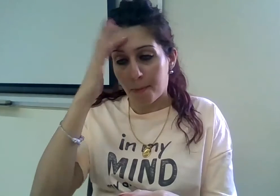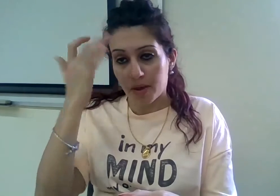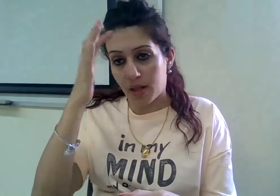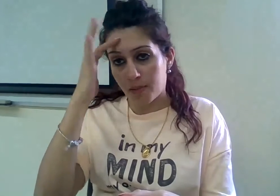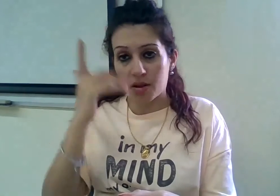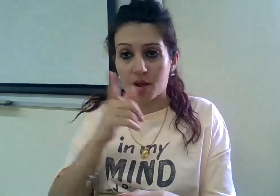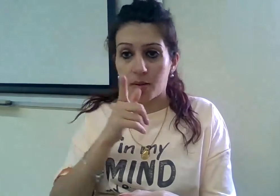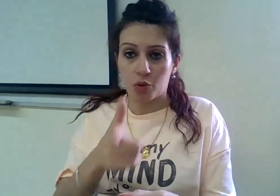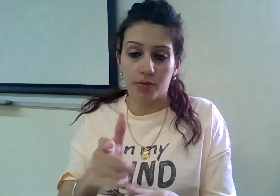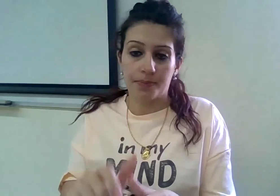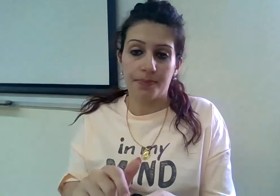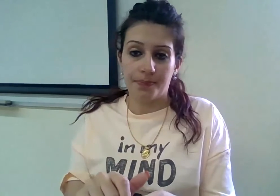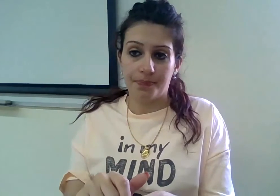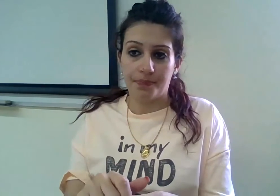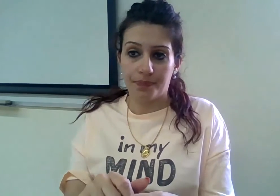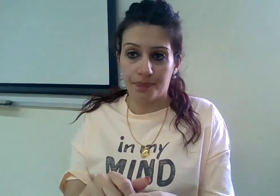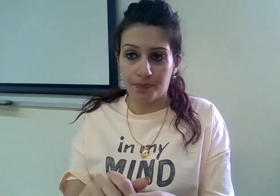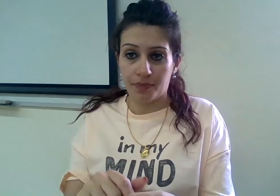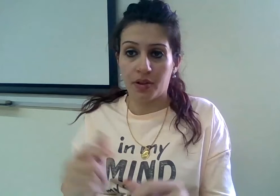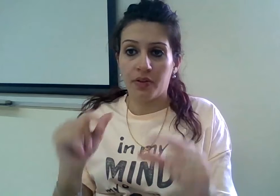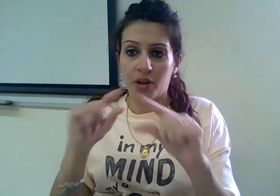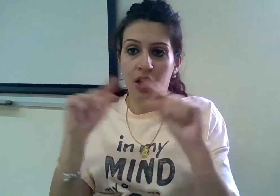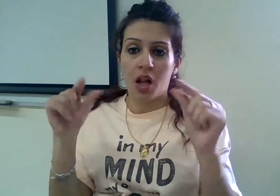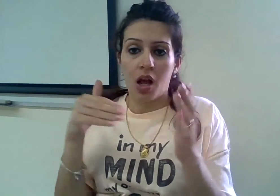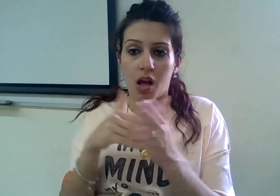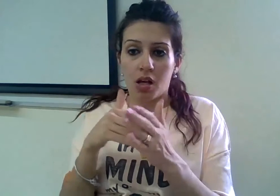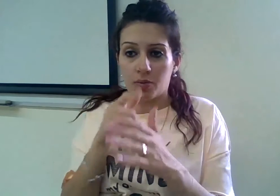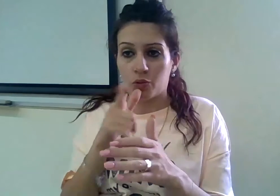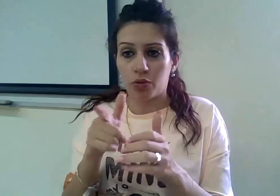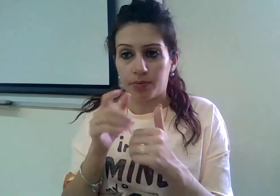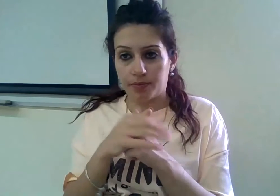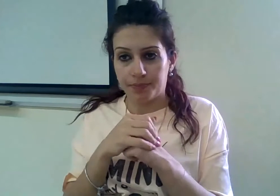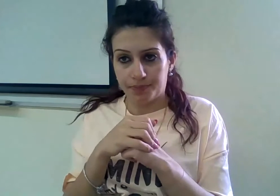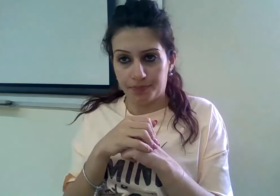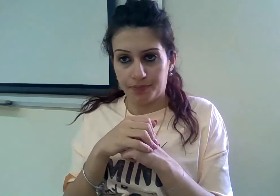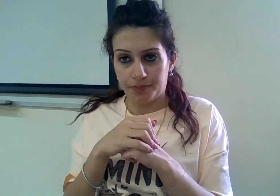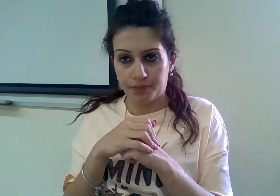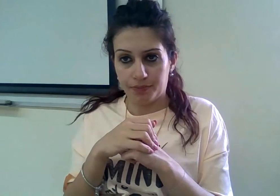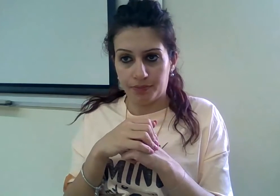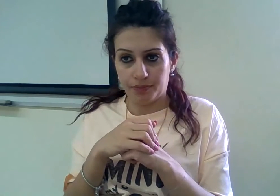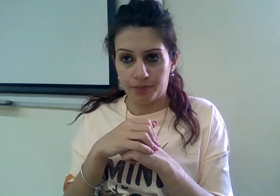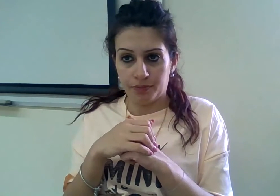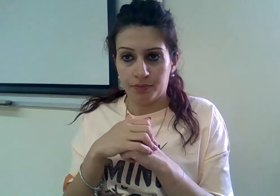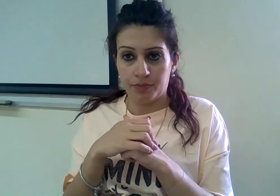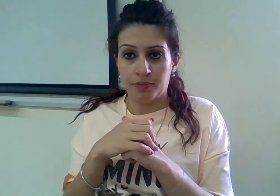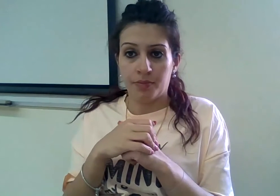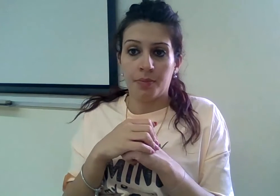section, but I will mention it. The participant talked about the role